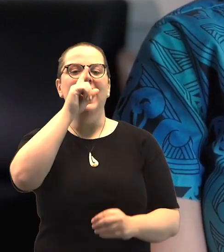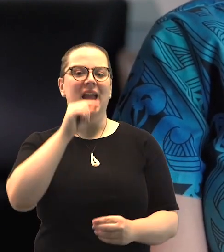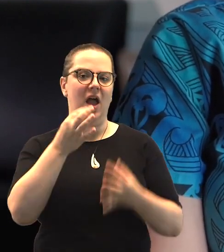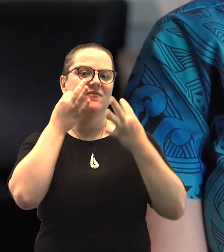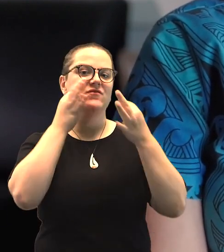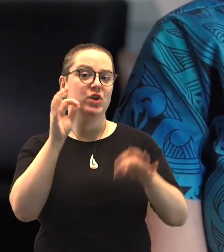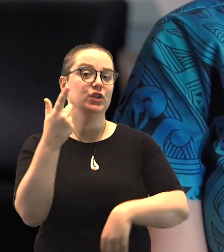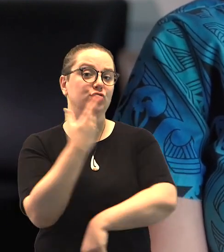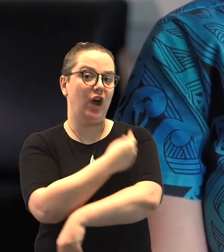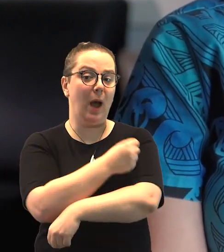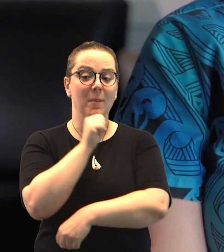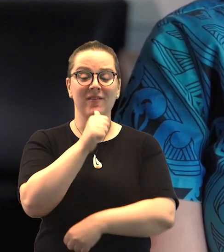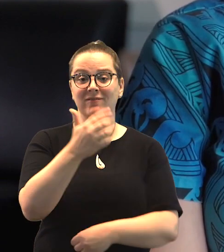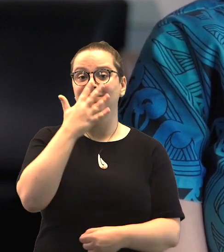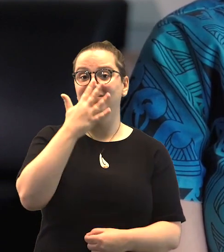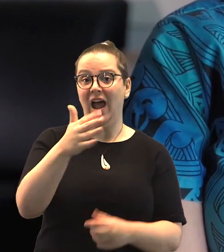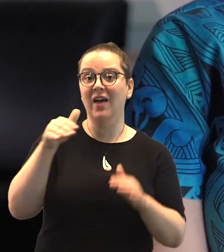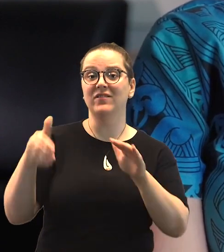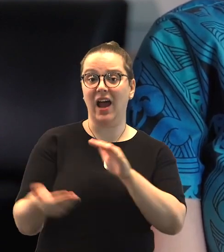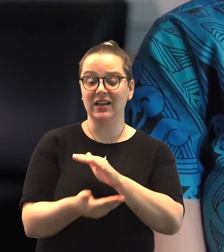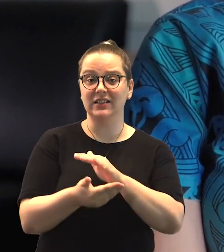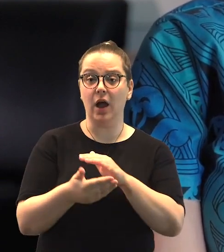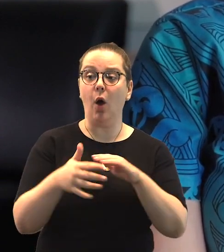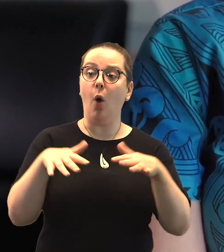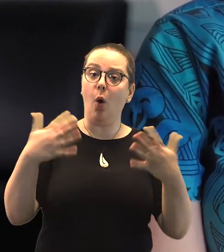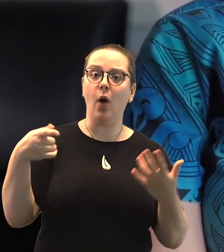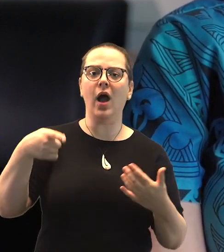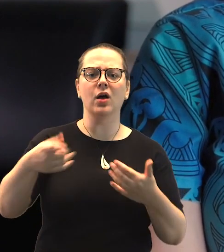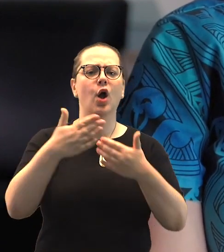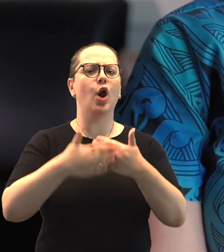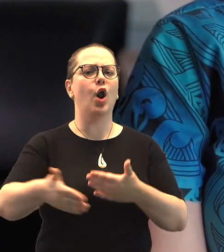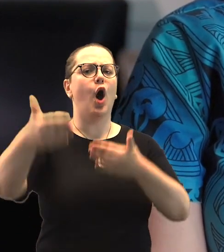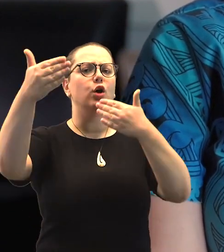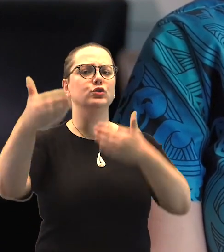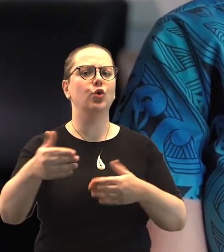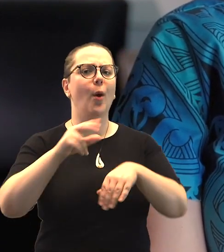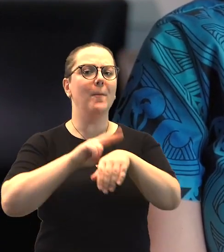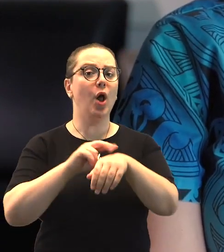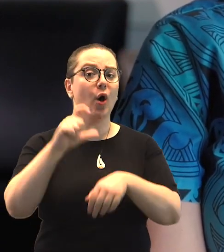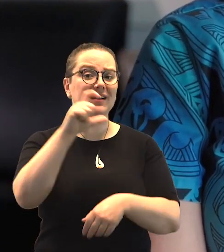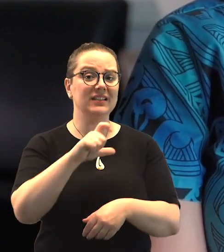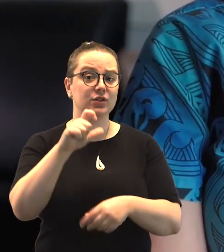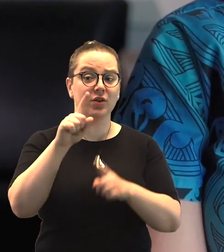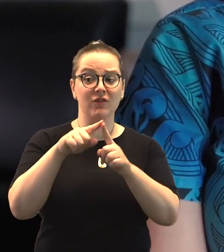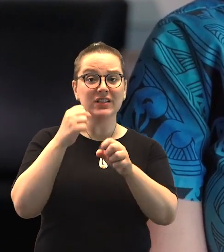or if they have a long-term medical condition such as asthma,